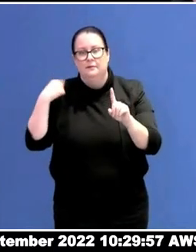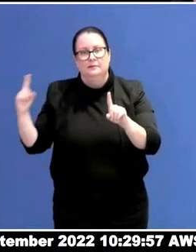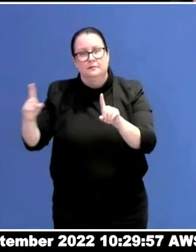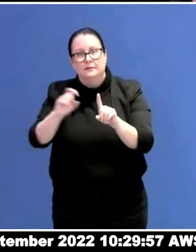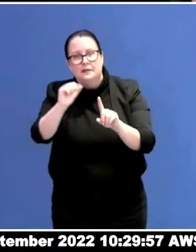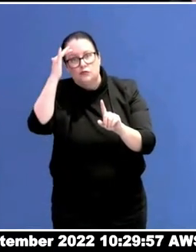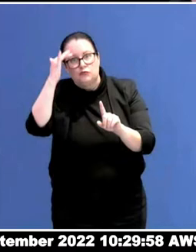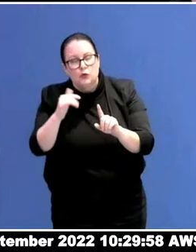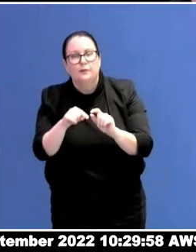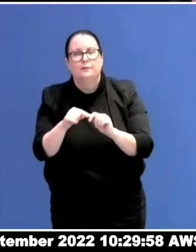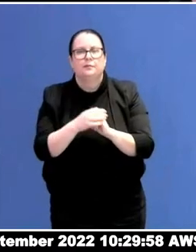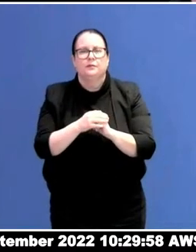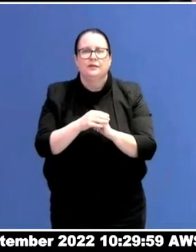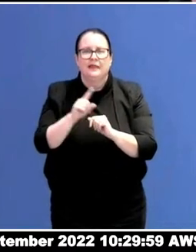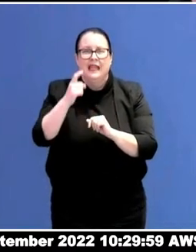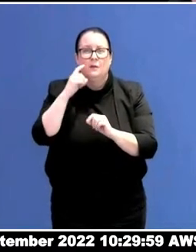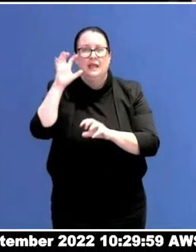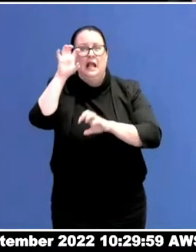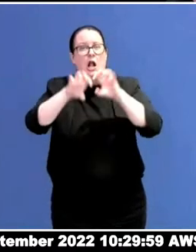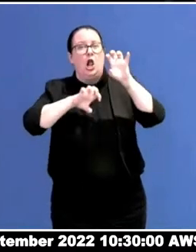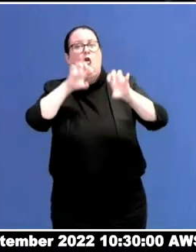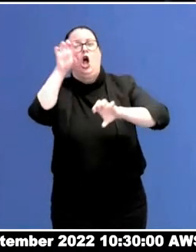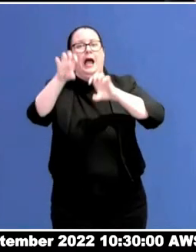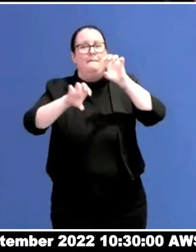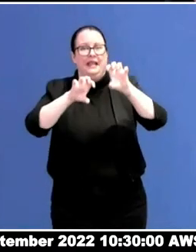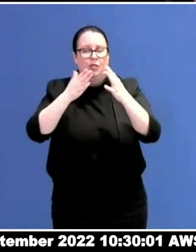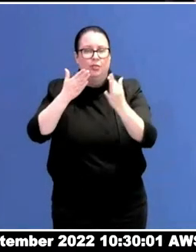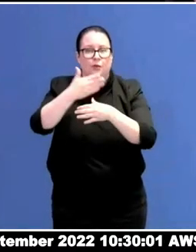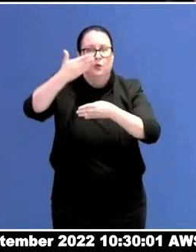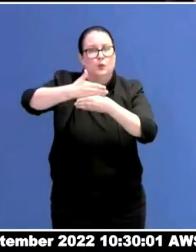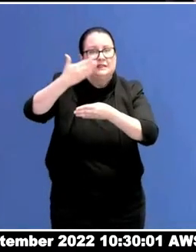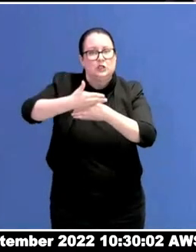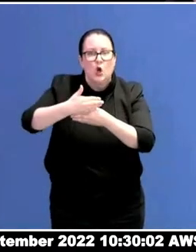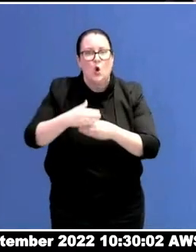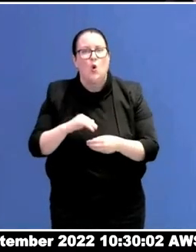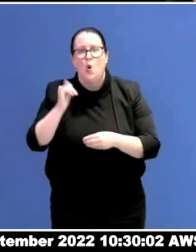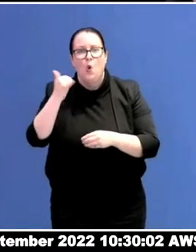that he would be attempting to climb out of the bedroom window or virtually climb the